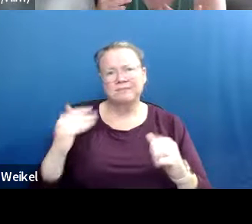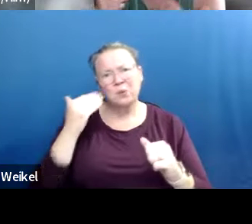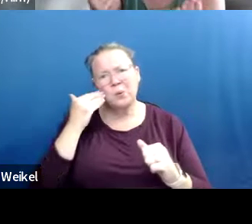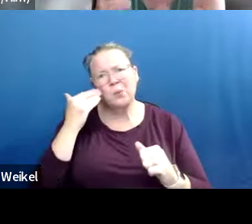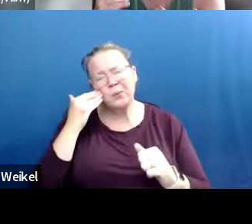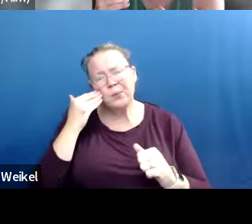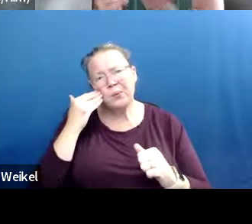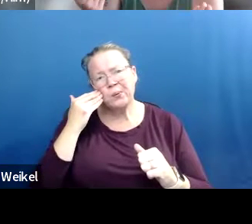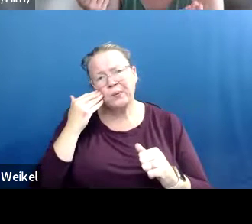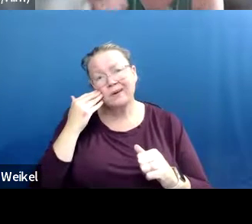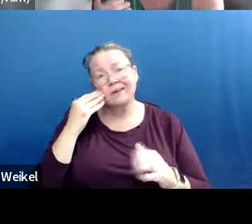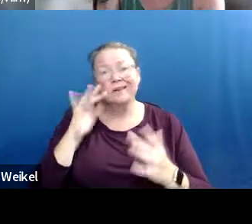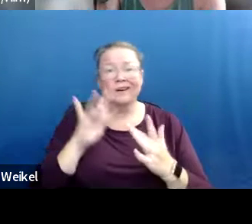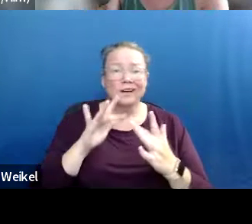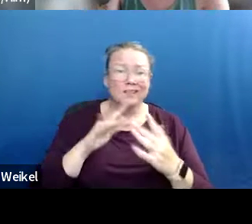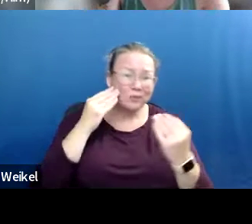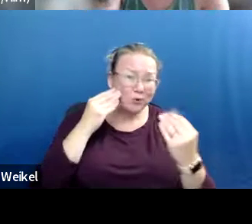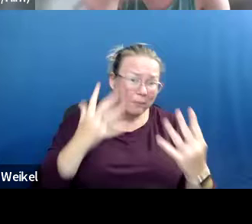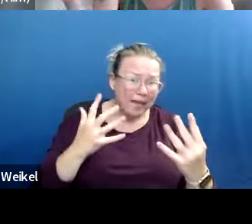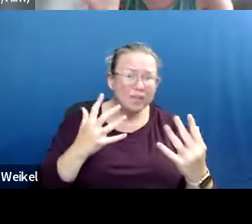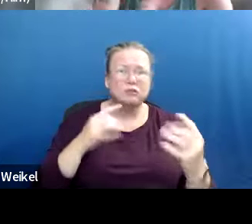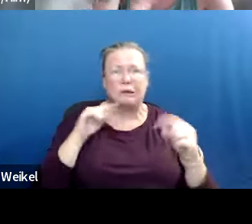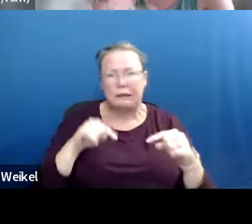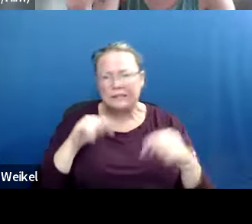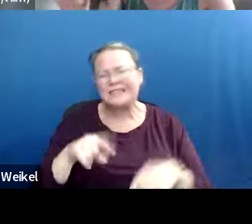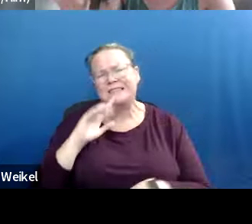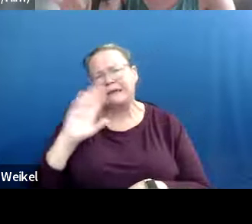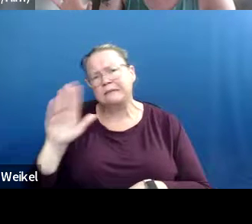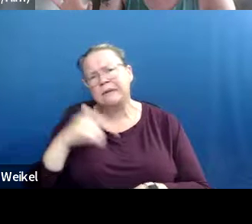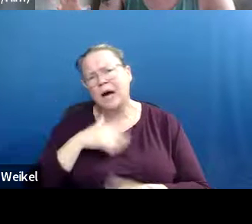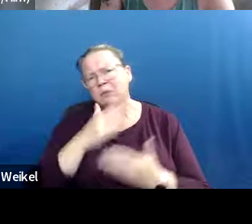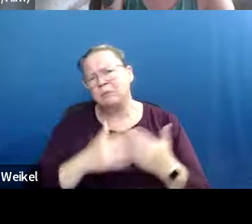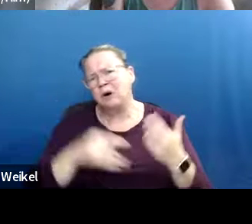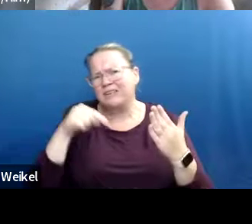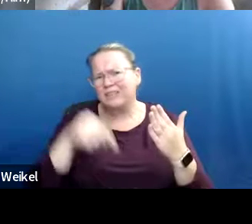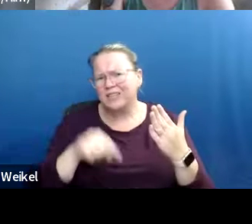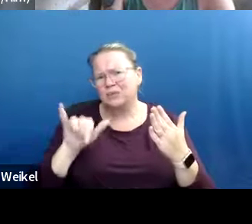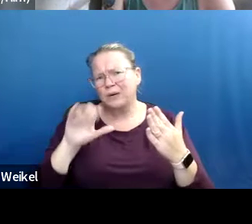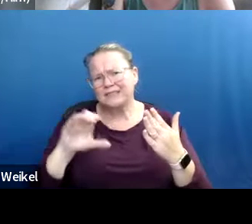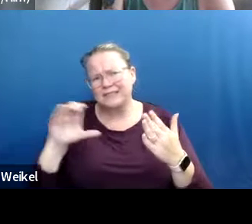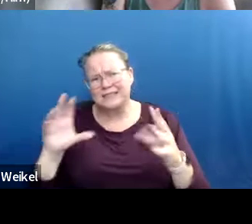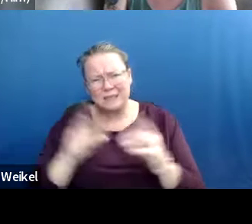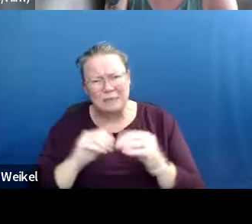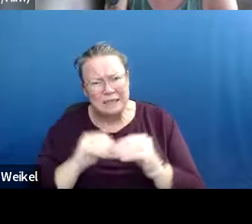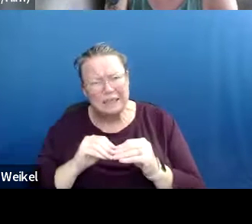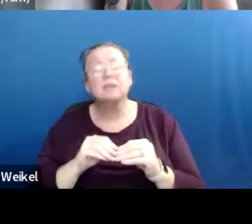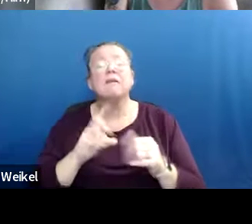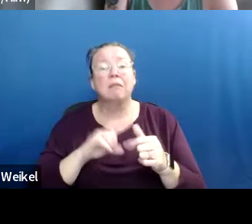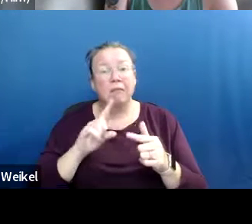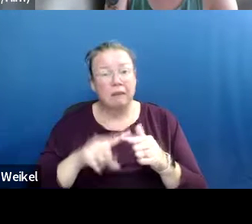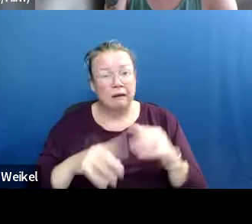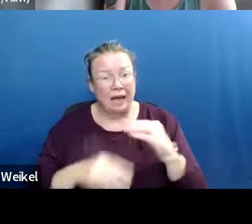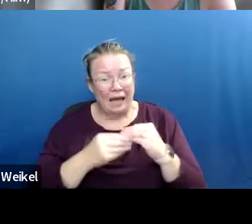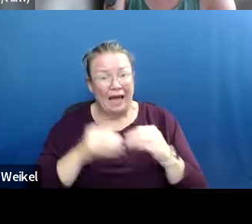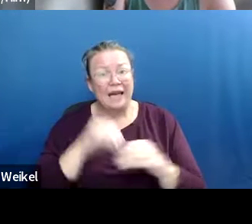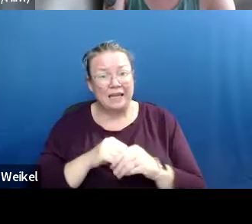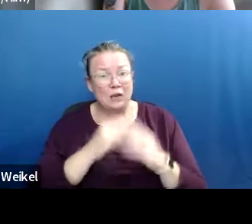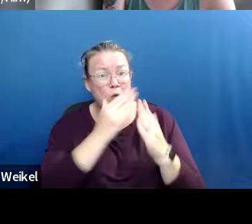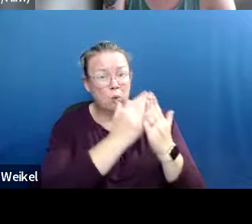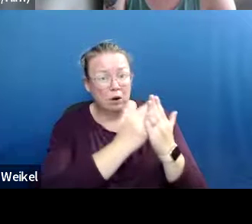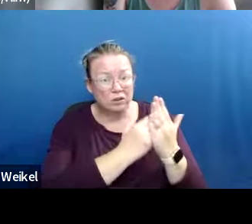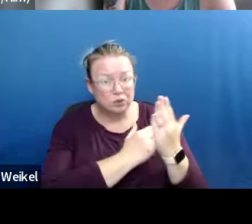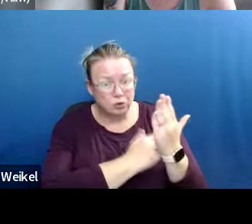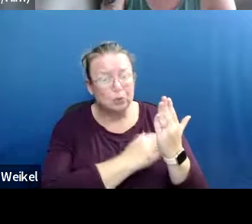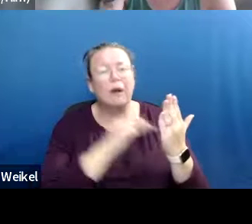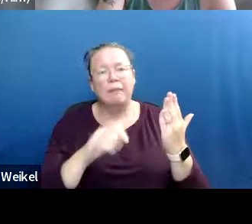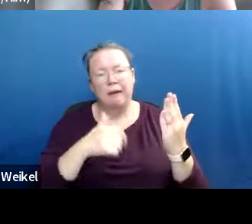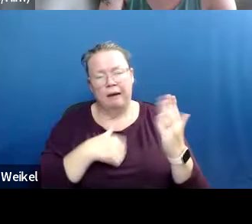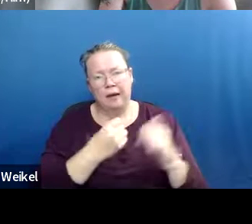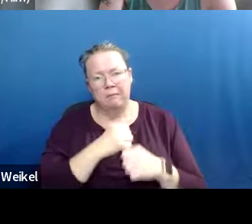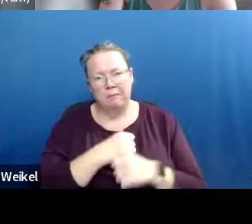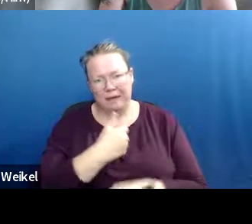Harm (He/Him): con their contact, information and attendance and be like, Hey, I was part of like this Ycc meeting and then I can put you in a roster that I can make myself. And I can also